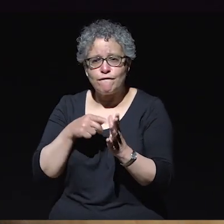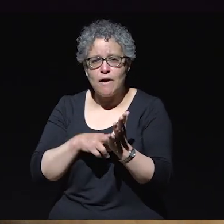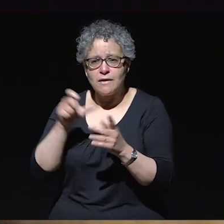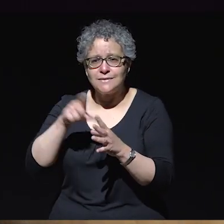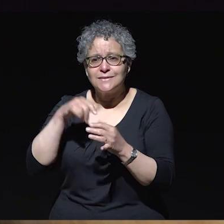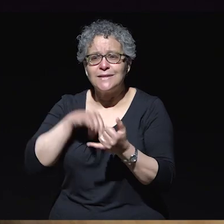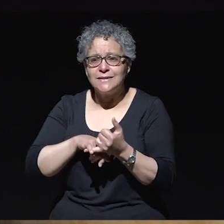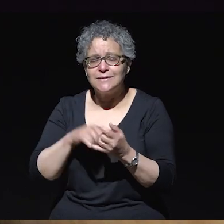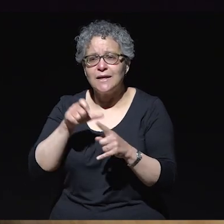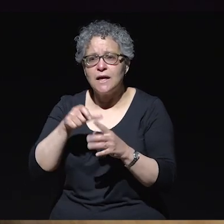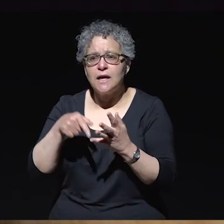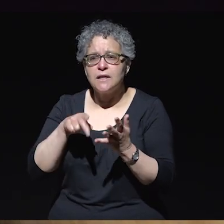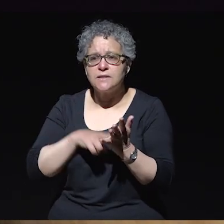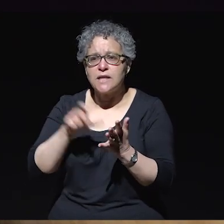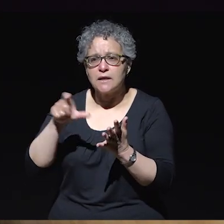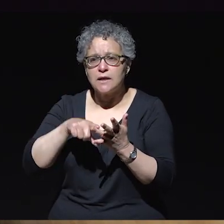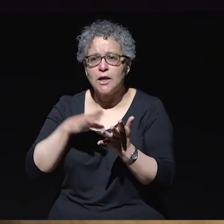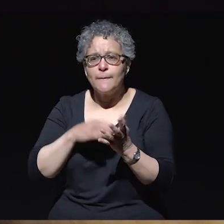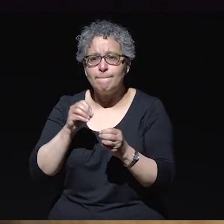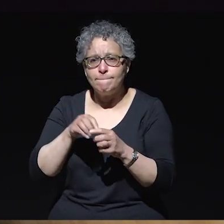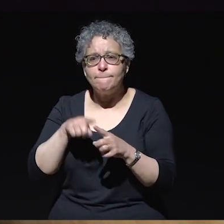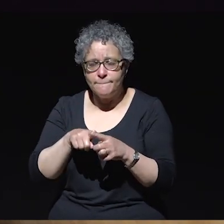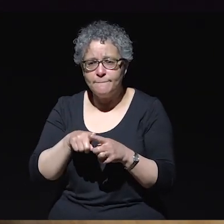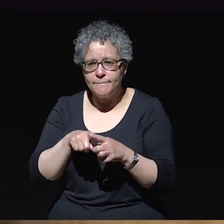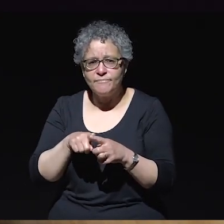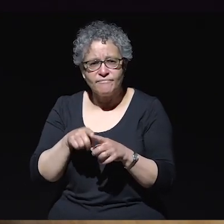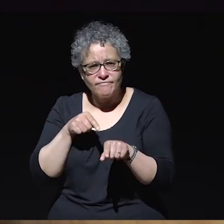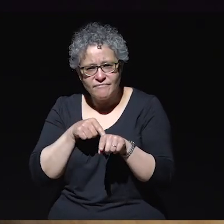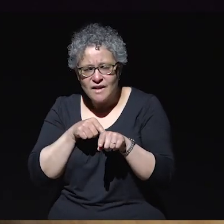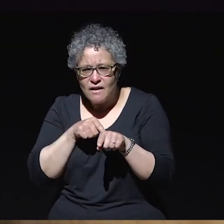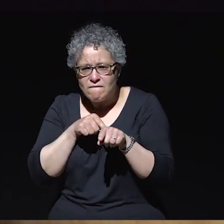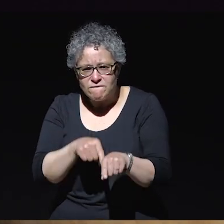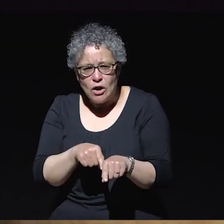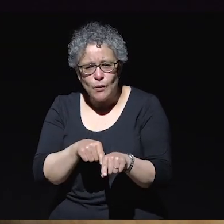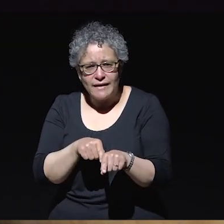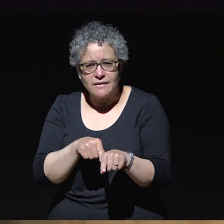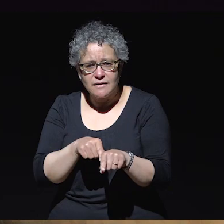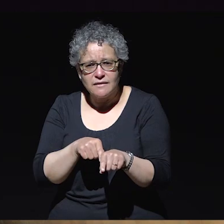or, in this particular case, more following the very famous portrait of Rubens's wife,